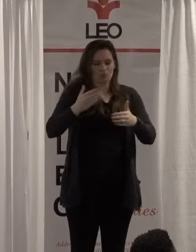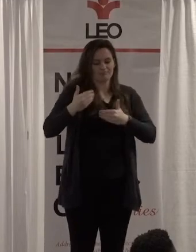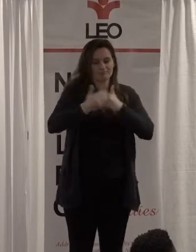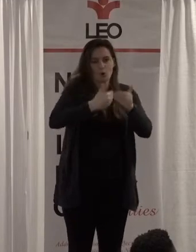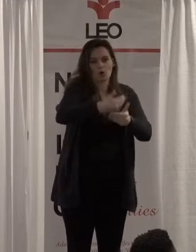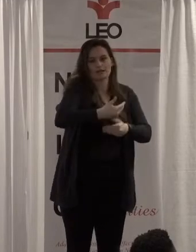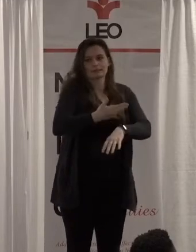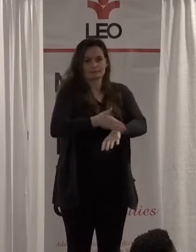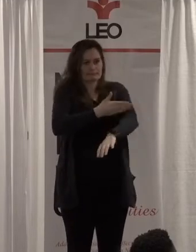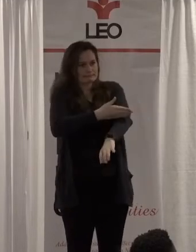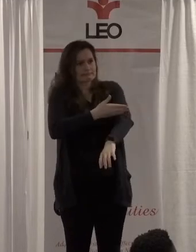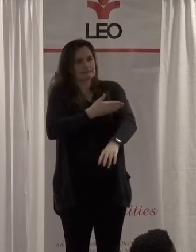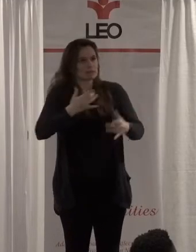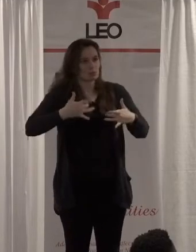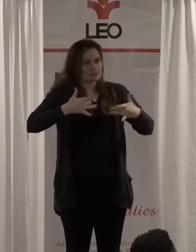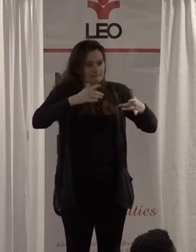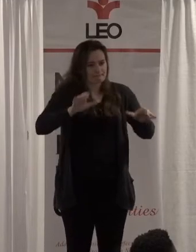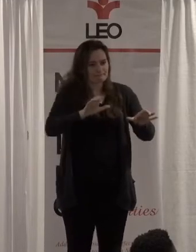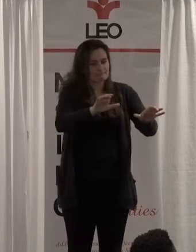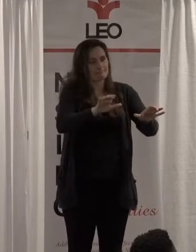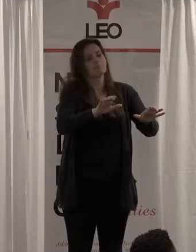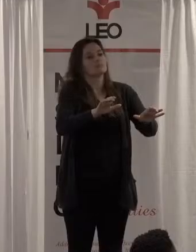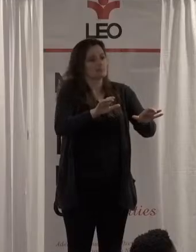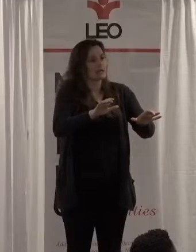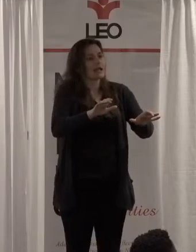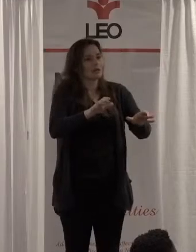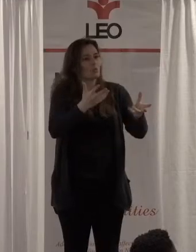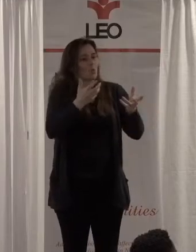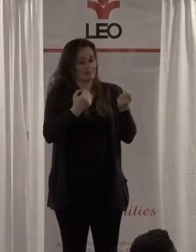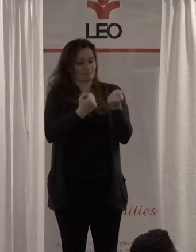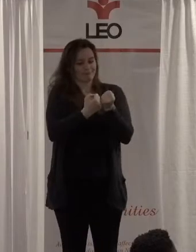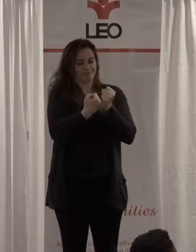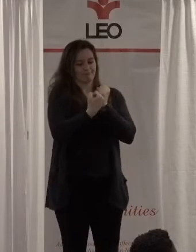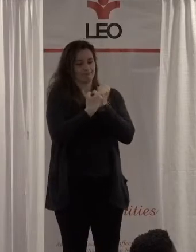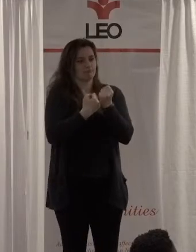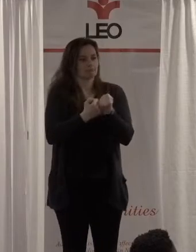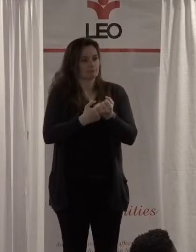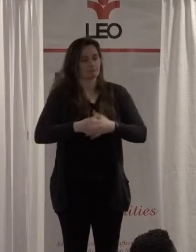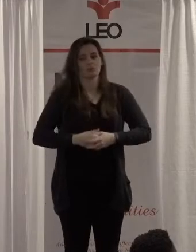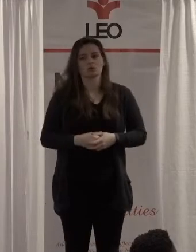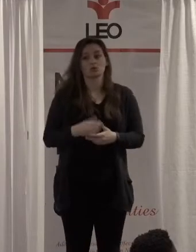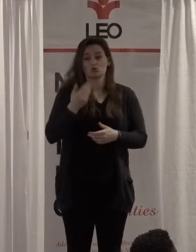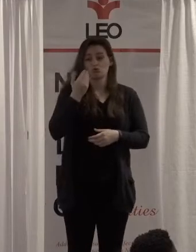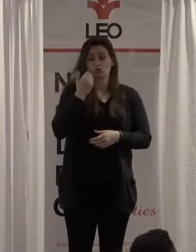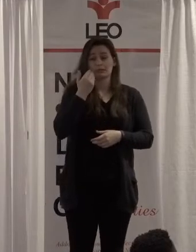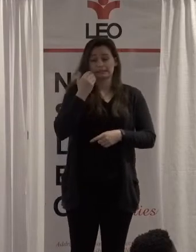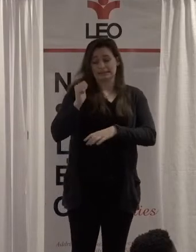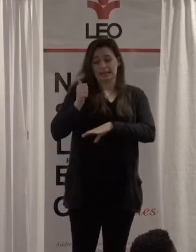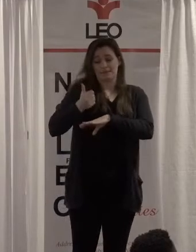TO MAKE MEANINGFUL CHANGE. SO JUST A FEW MONTHS AGO WE LAUNCHED OUR OWN WEBSITE